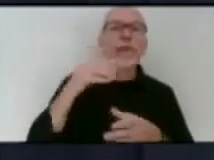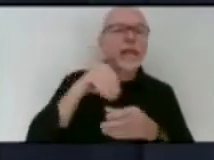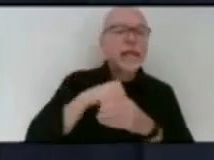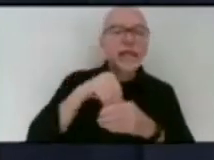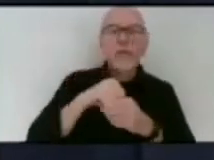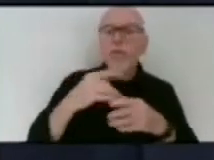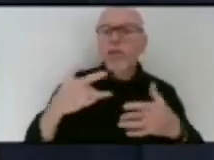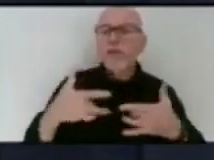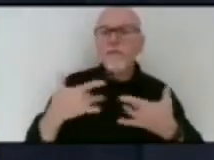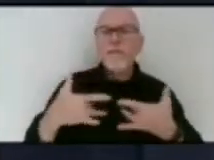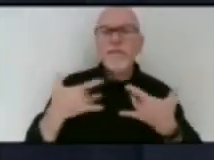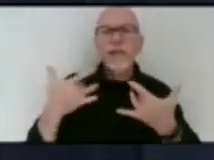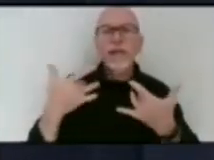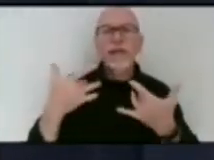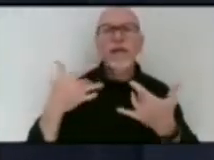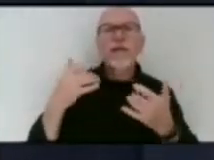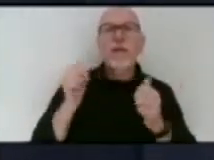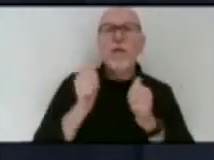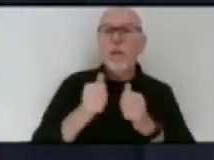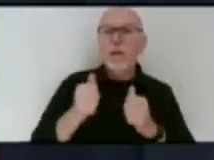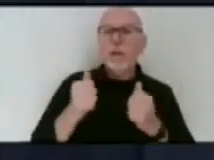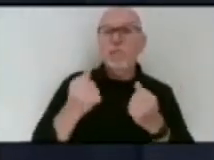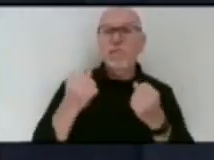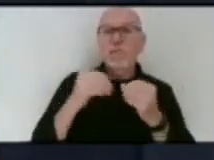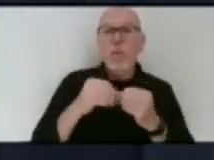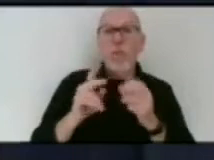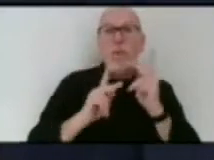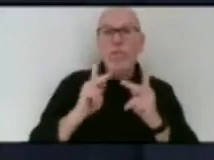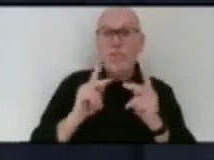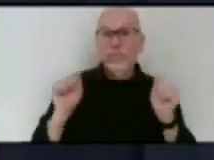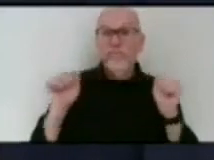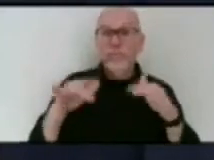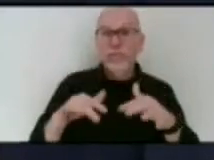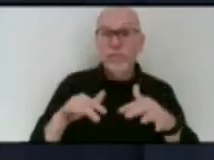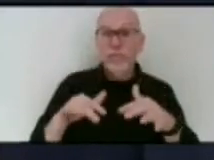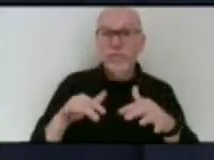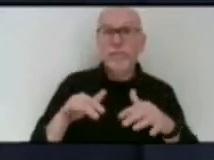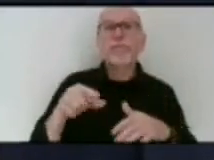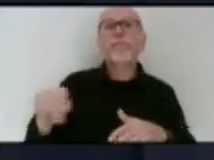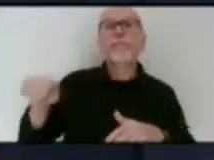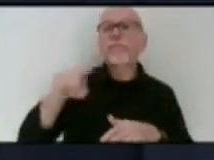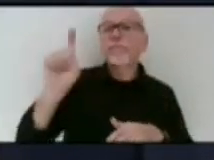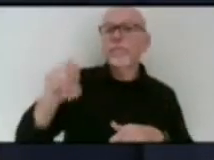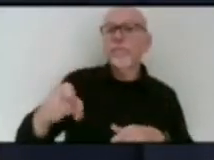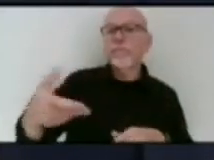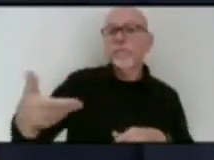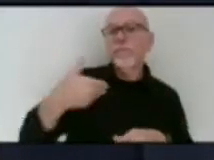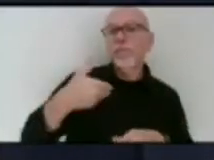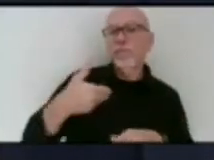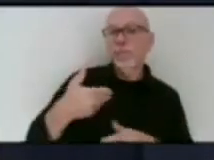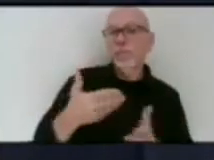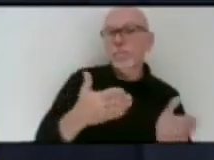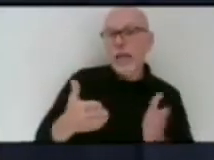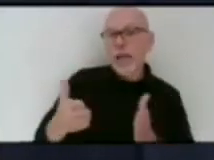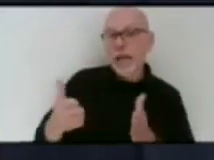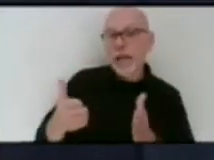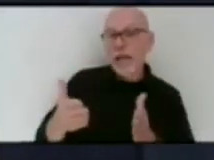higher attendance. Submit those plans and receive approval from your local